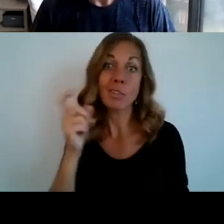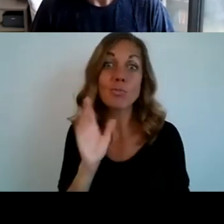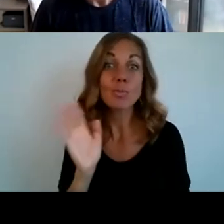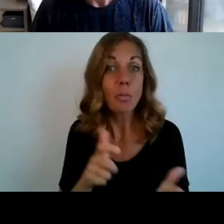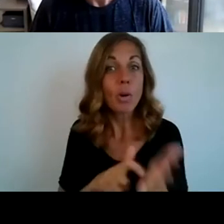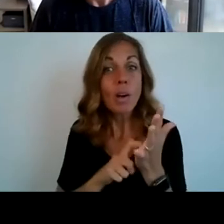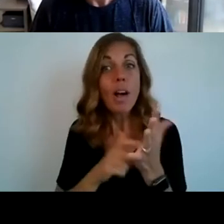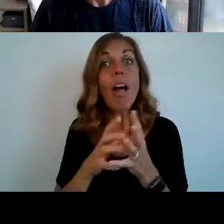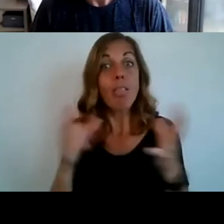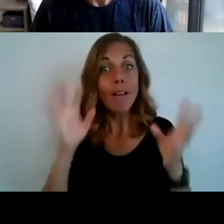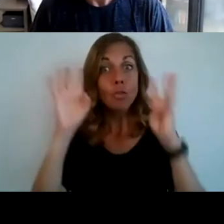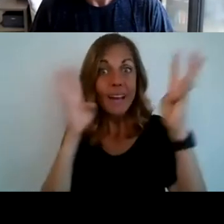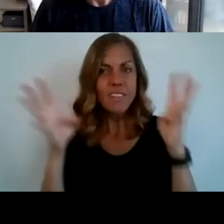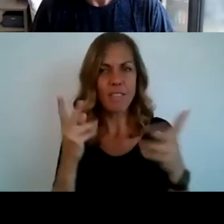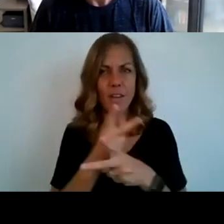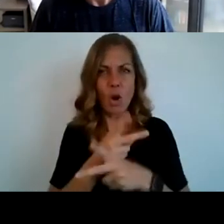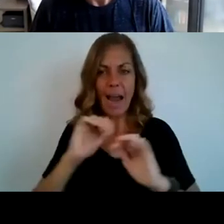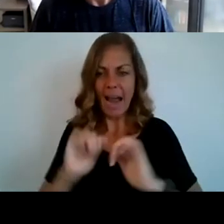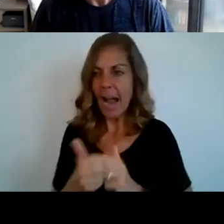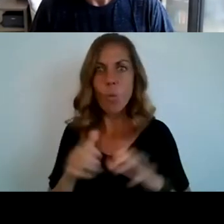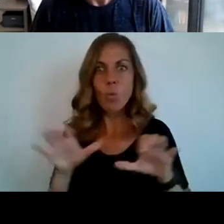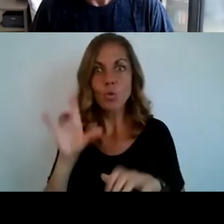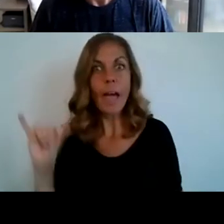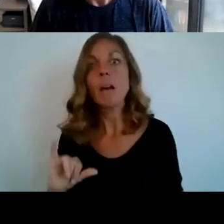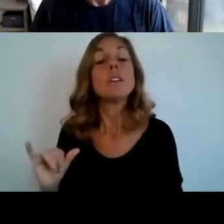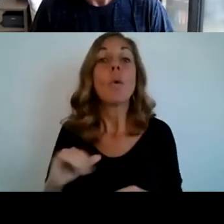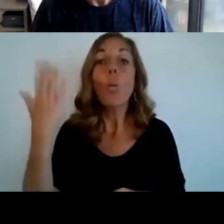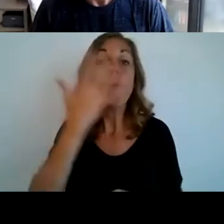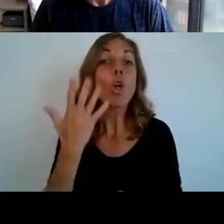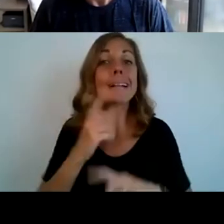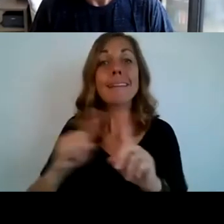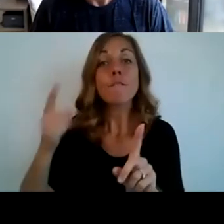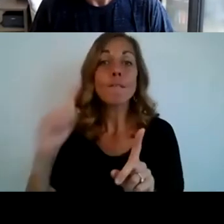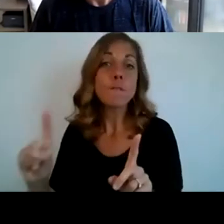how to do this. And it's going to look different for hospitality than for food service than